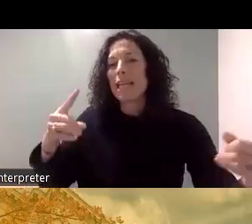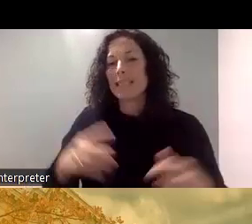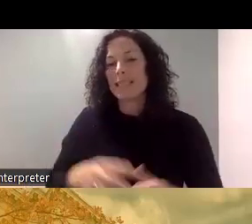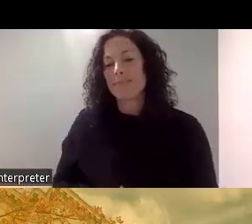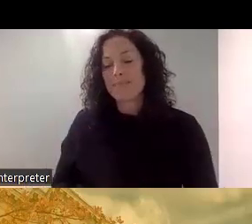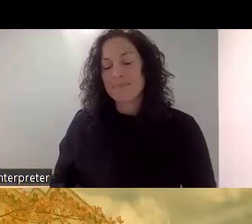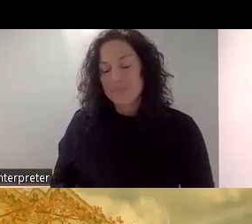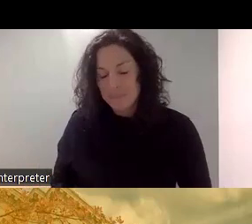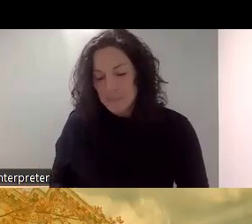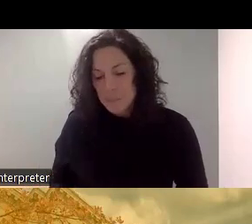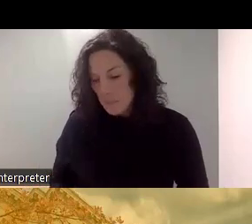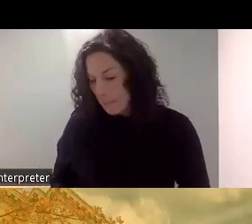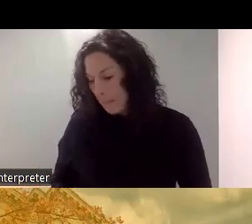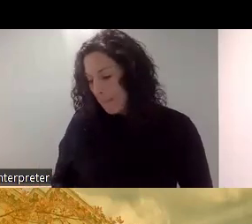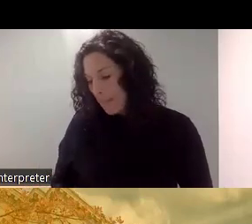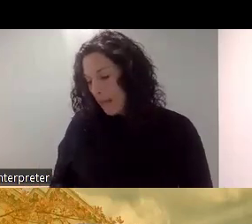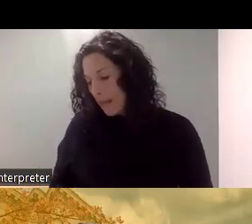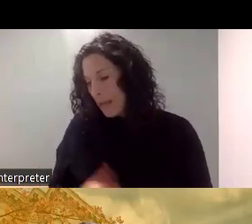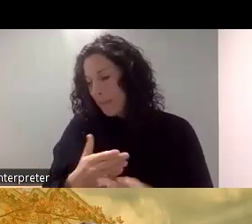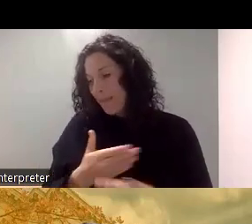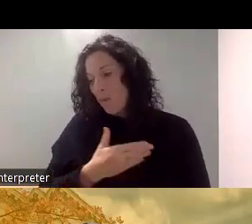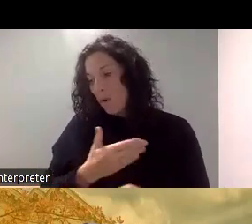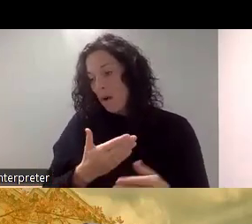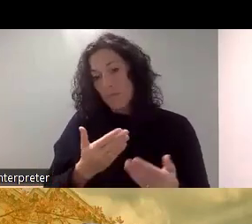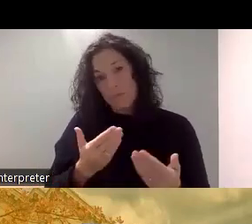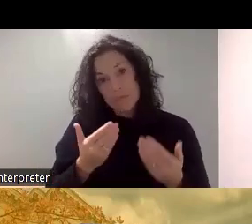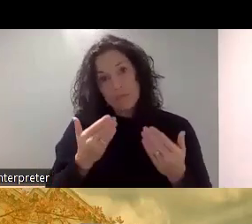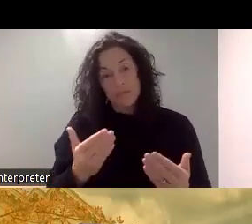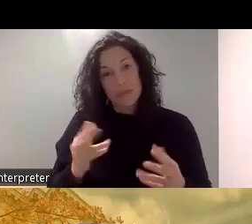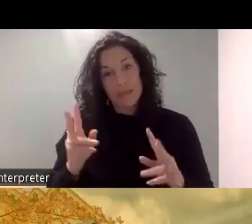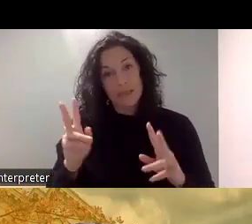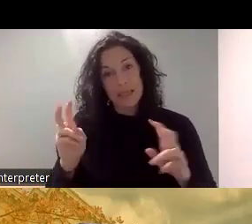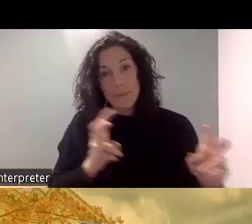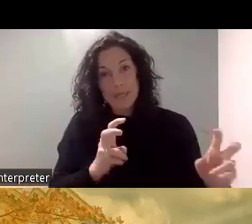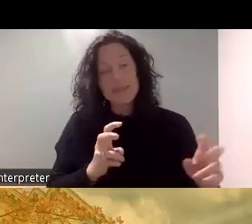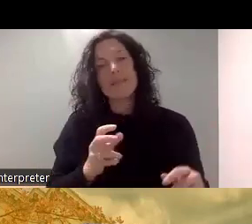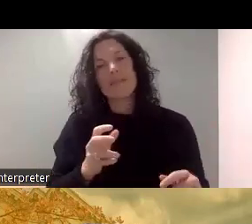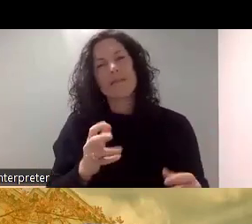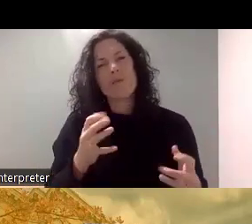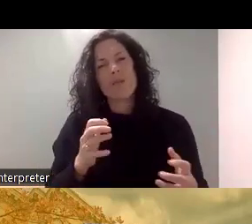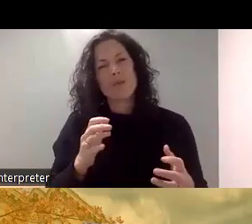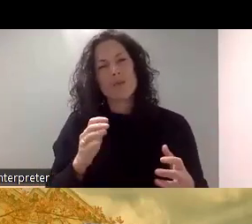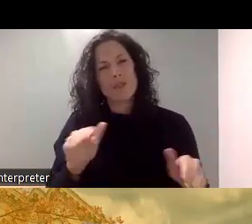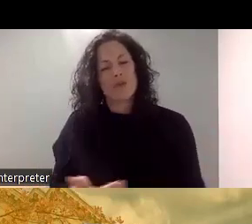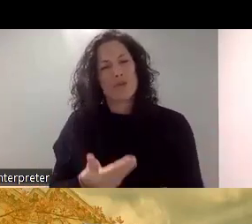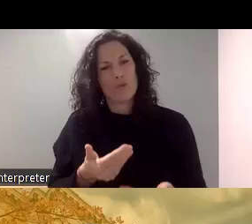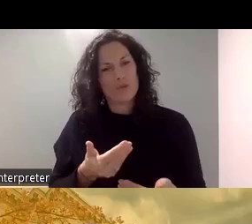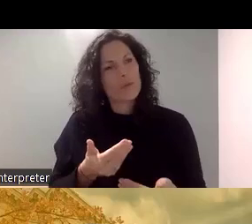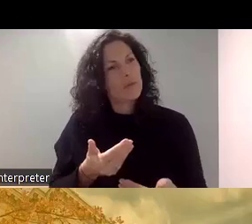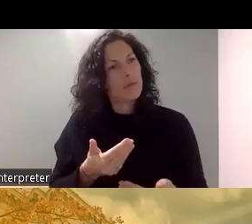Before we get into our topics, though, I want to take the opportunity to introduce the panel to you.